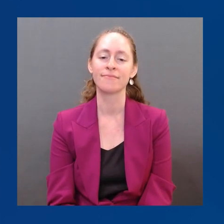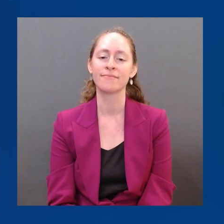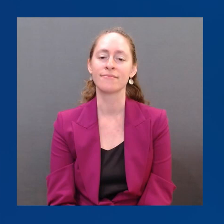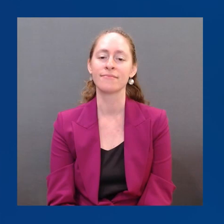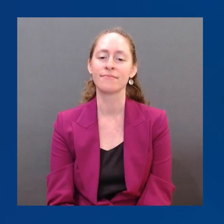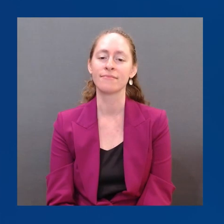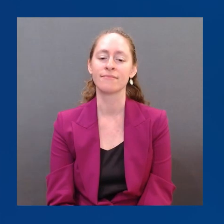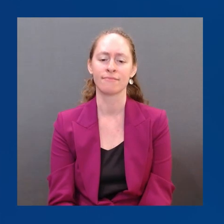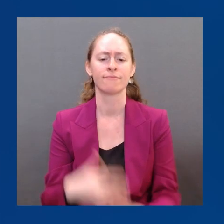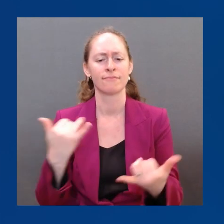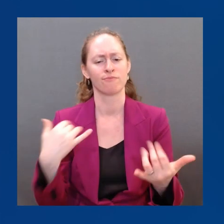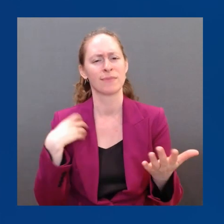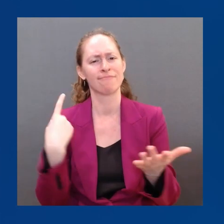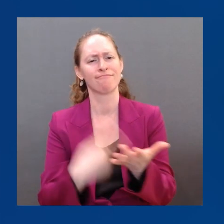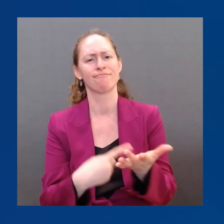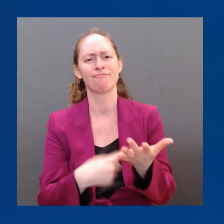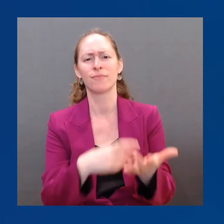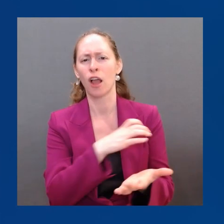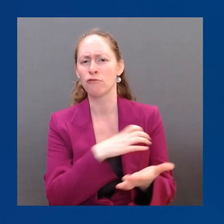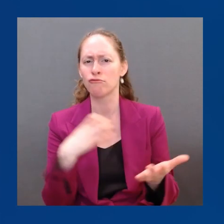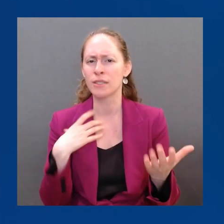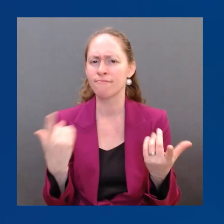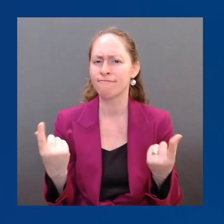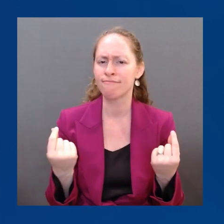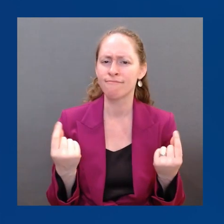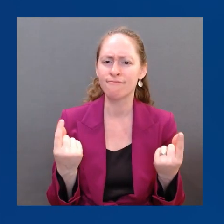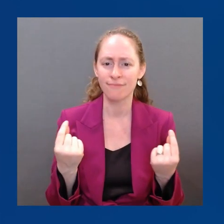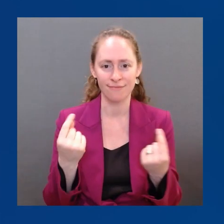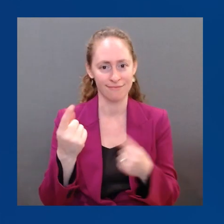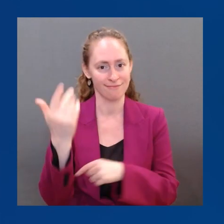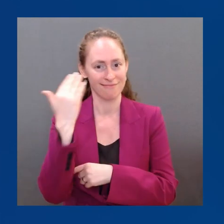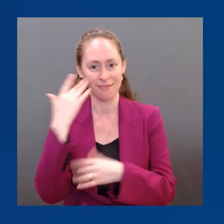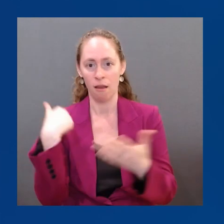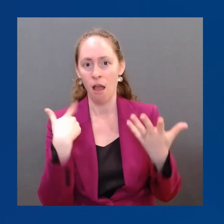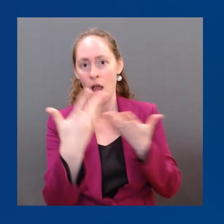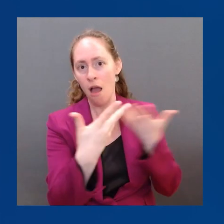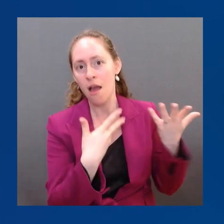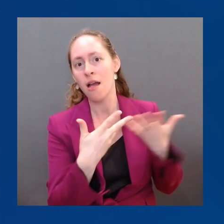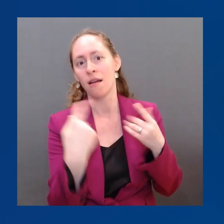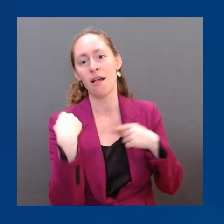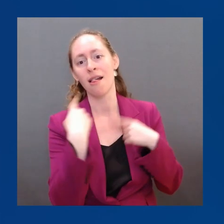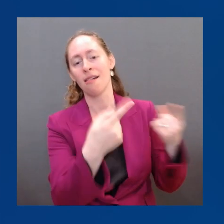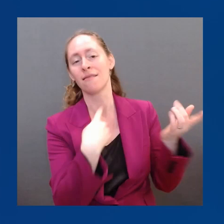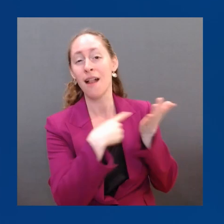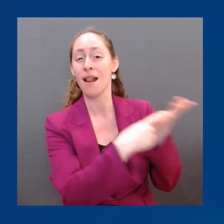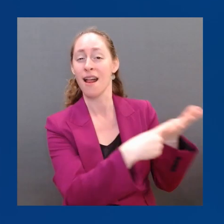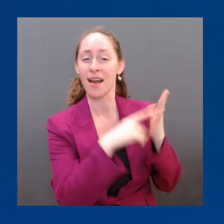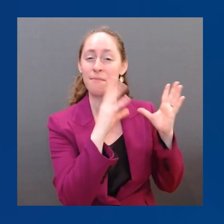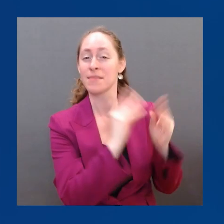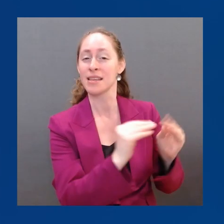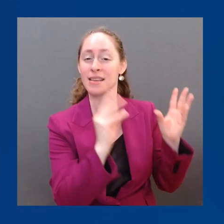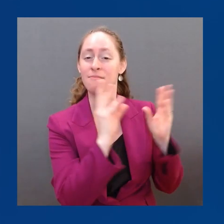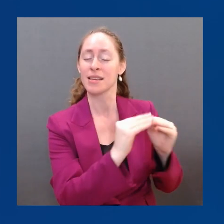a lot of time with our friends in Congress on making sure that we have the resources we need to continue to protect the American people.